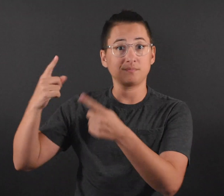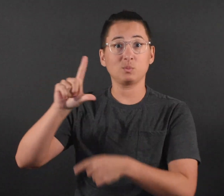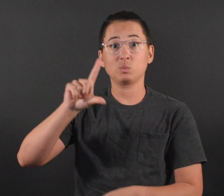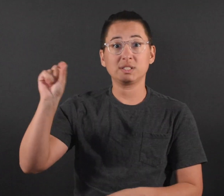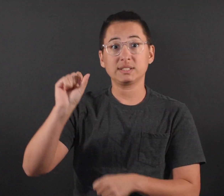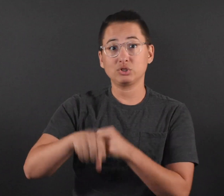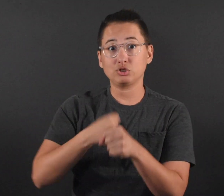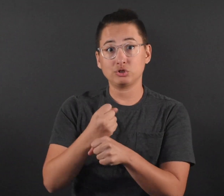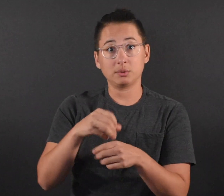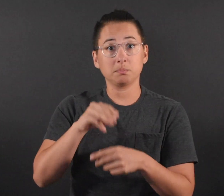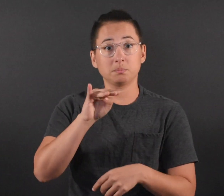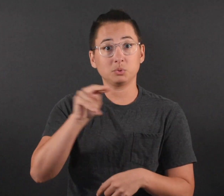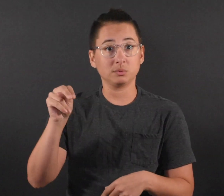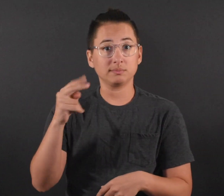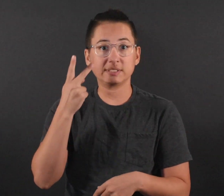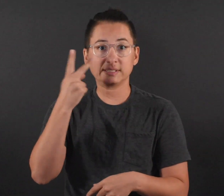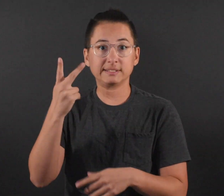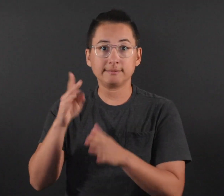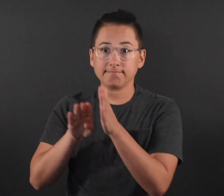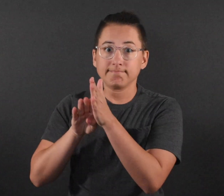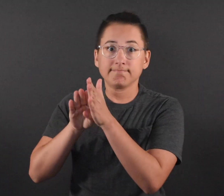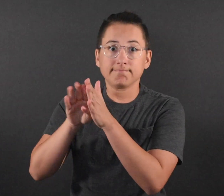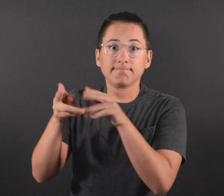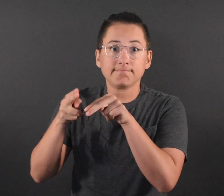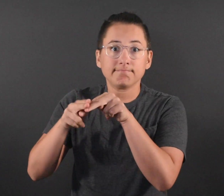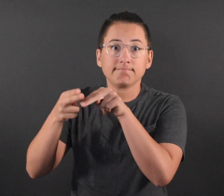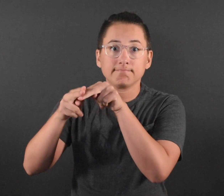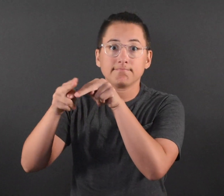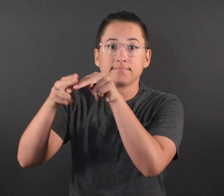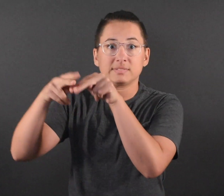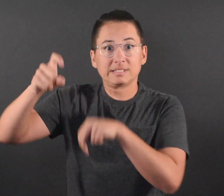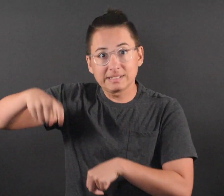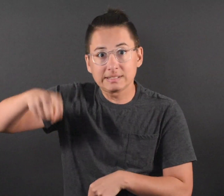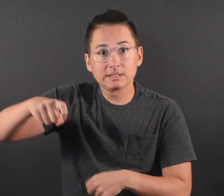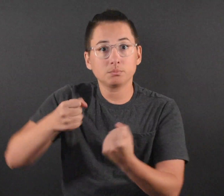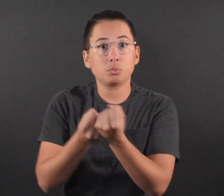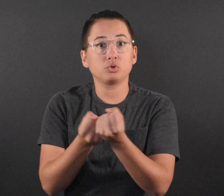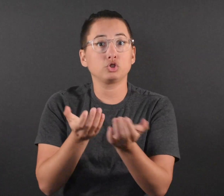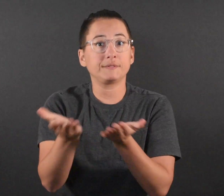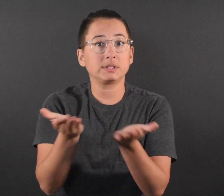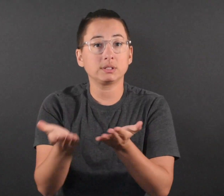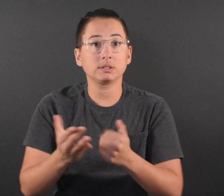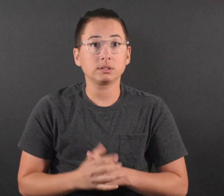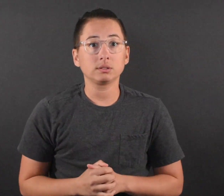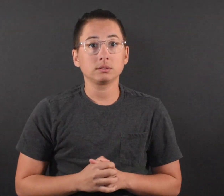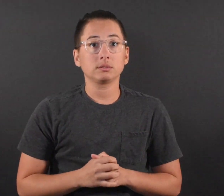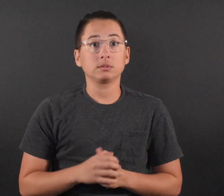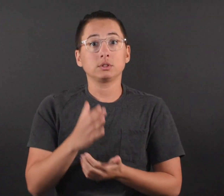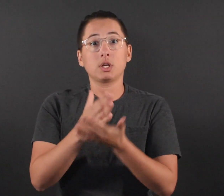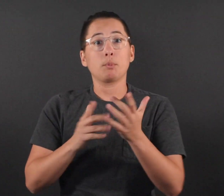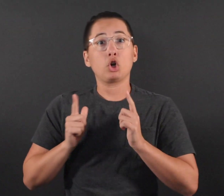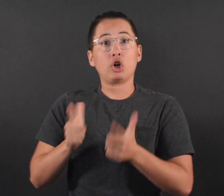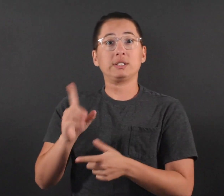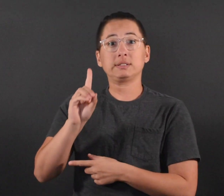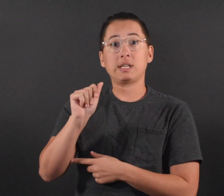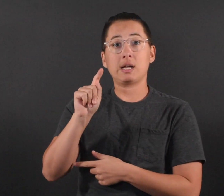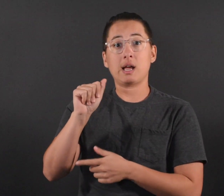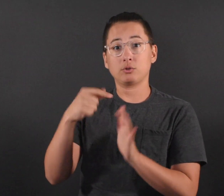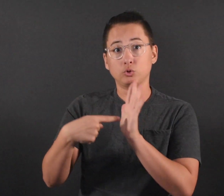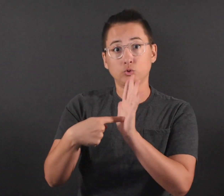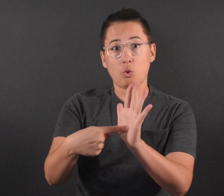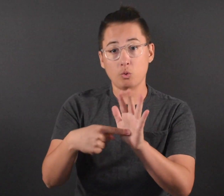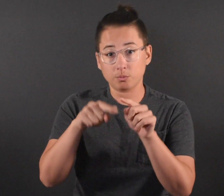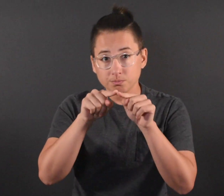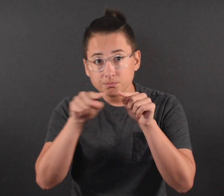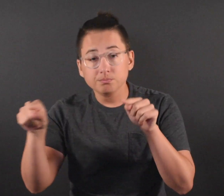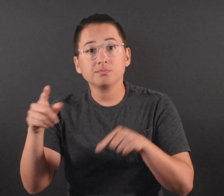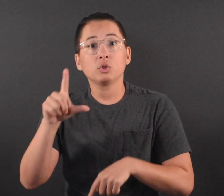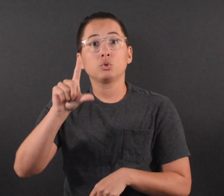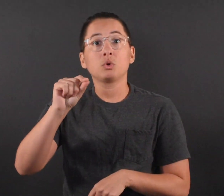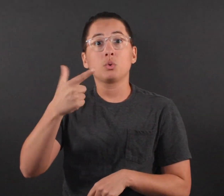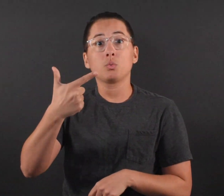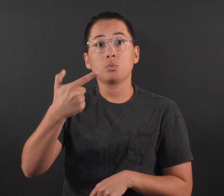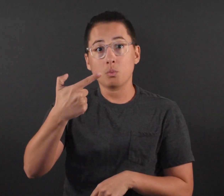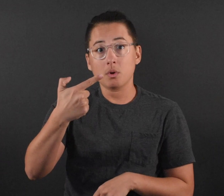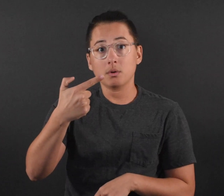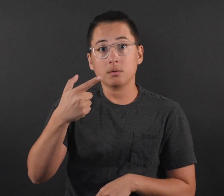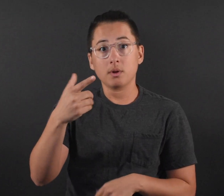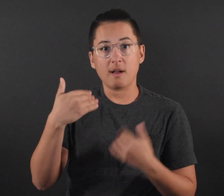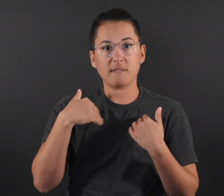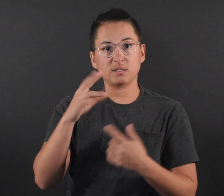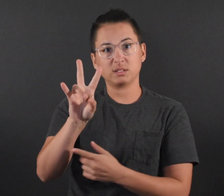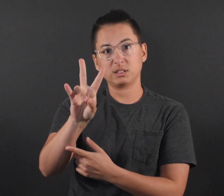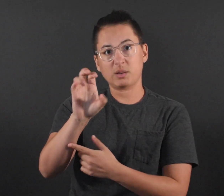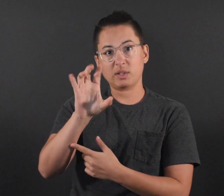in Minnesota for the past 20 years. According to preliminary data, there were 777 suicides in 2021,